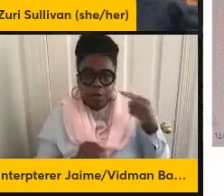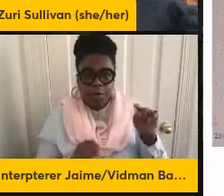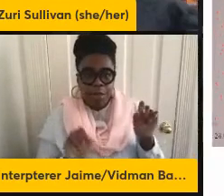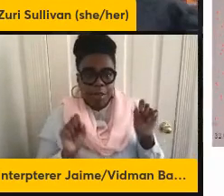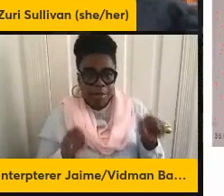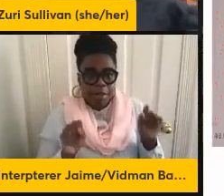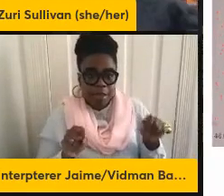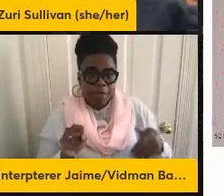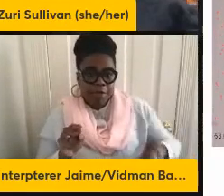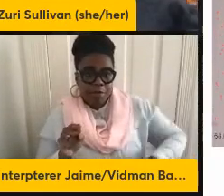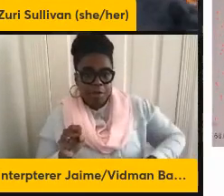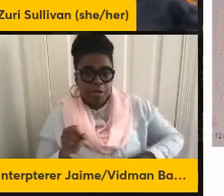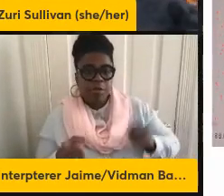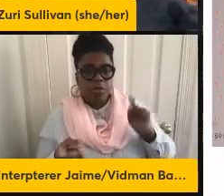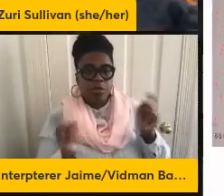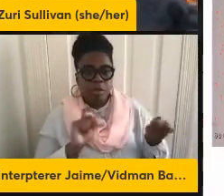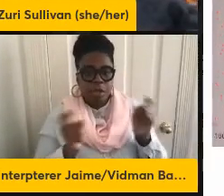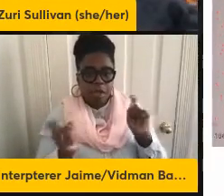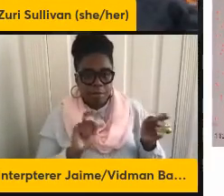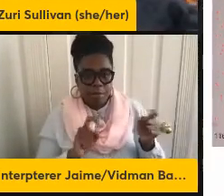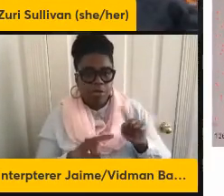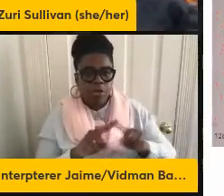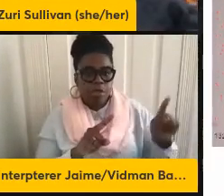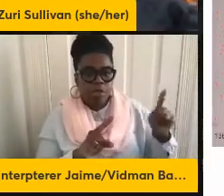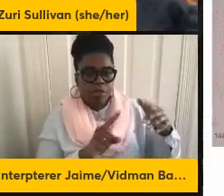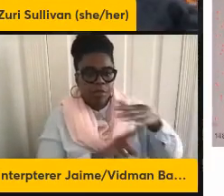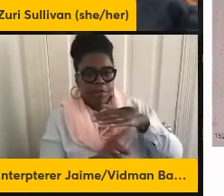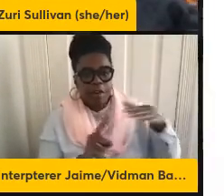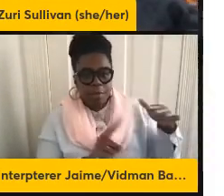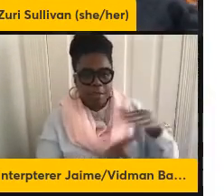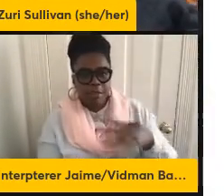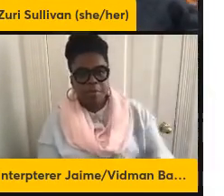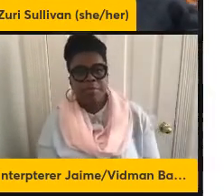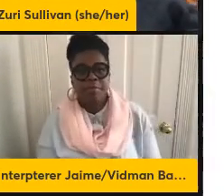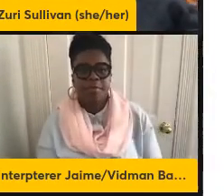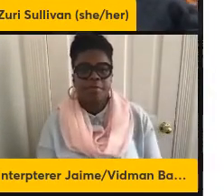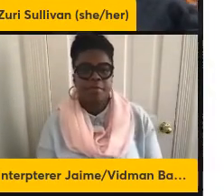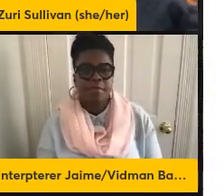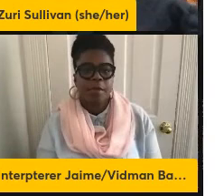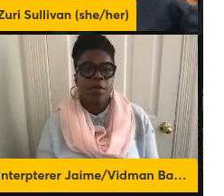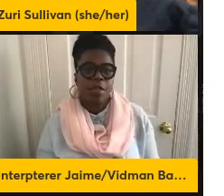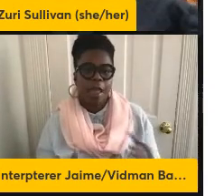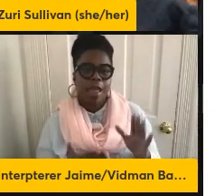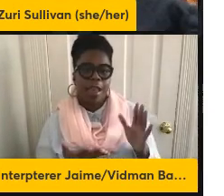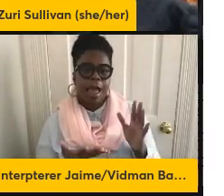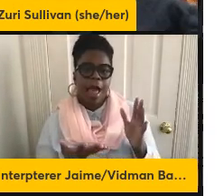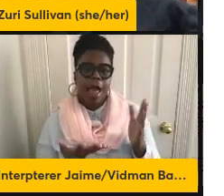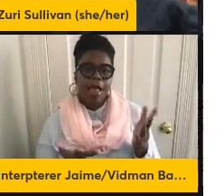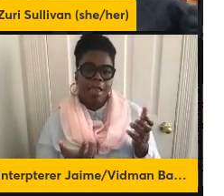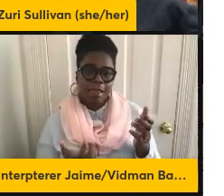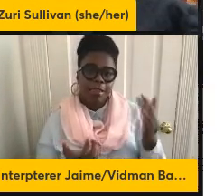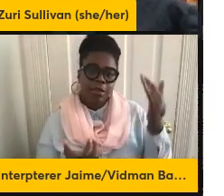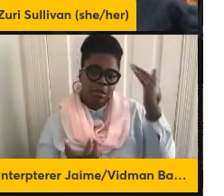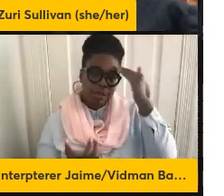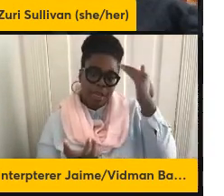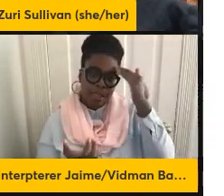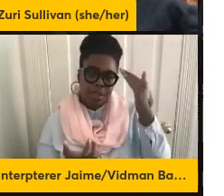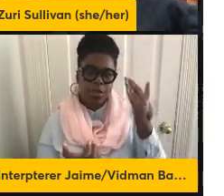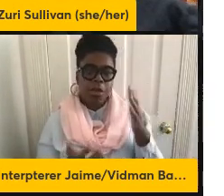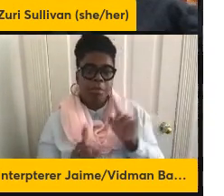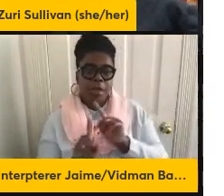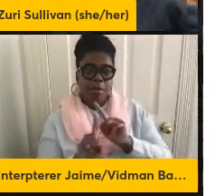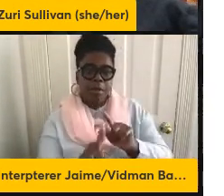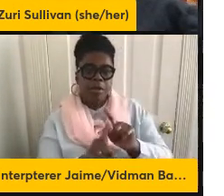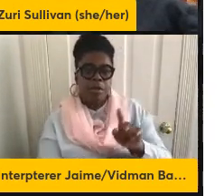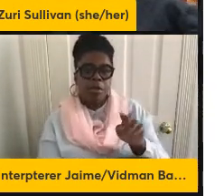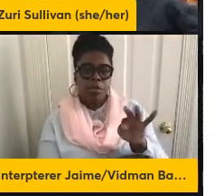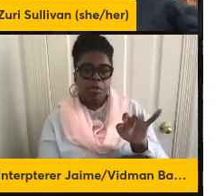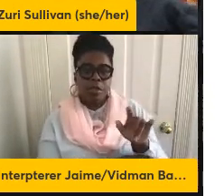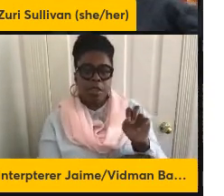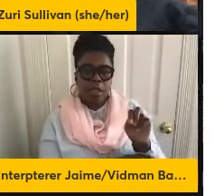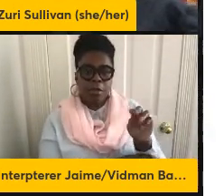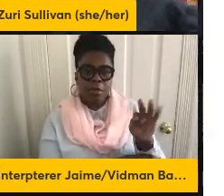intestine to adapt to different environments. And with that, I'd like to acknowledge my mentor, Ruslan Medzhitov, and people in